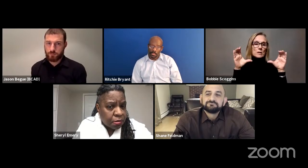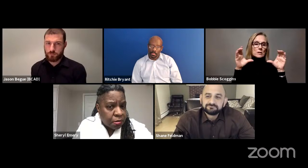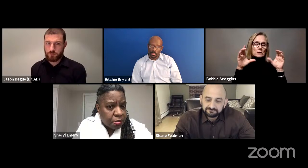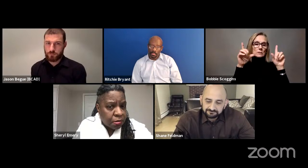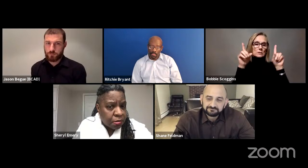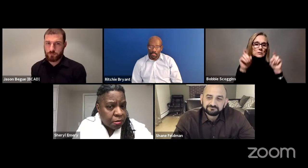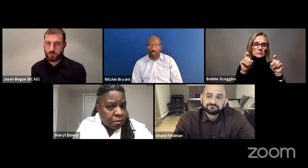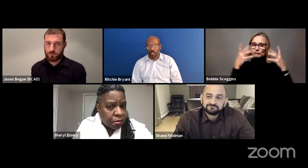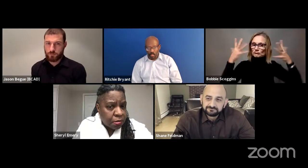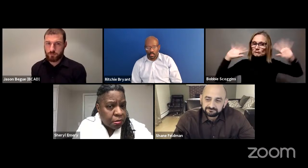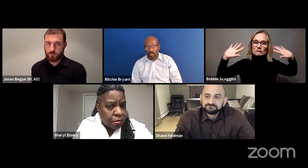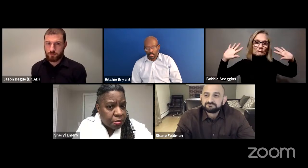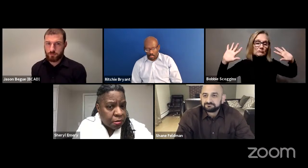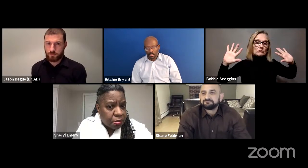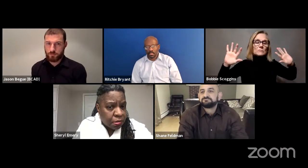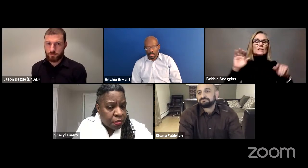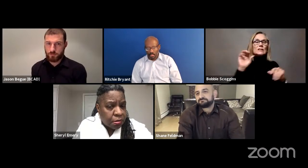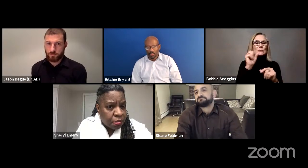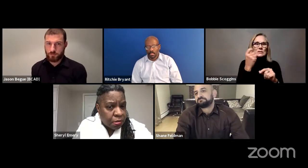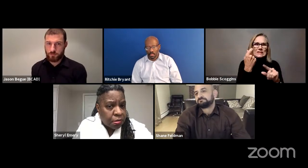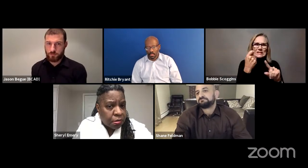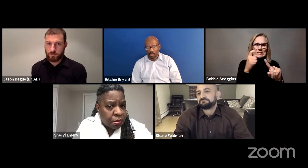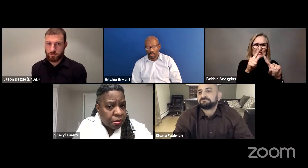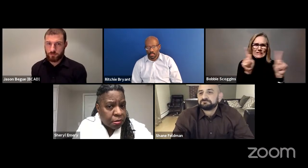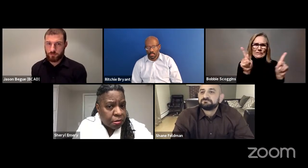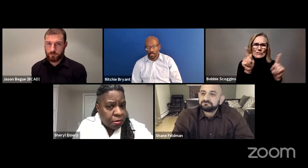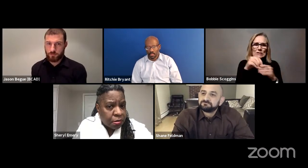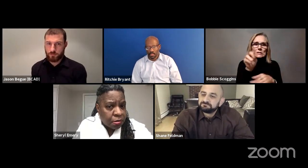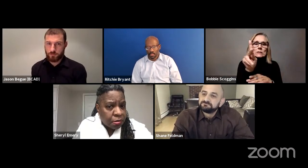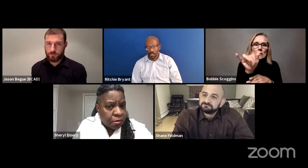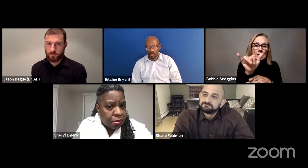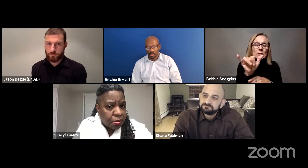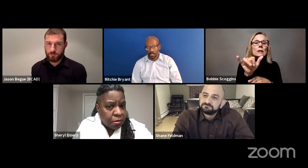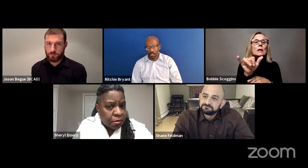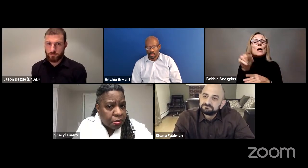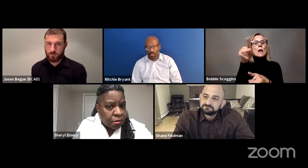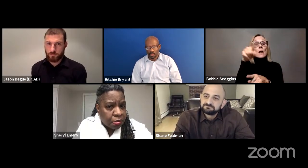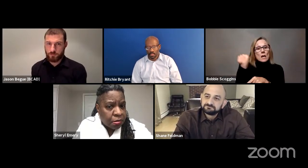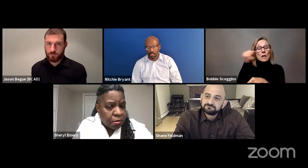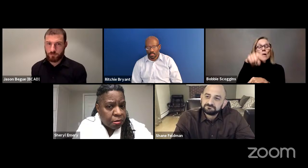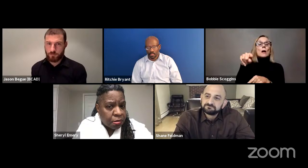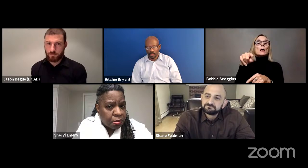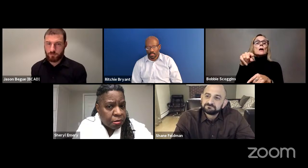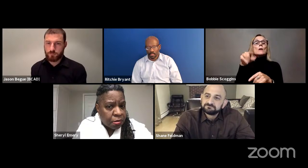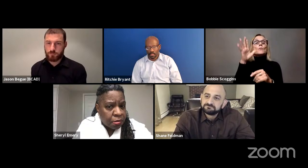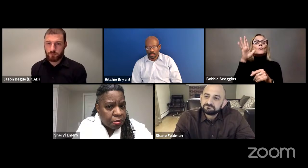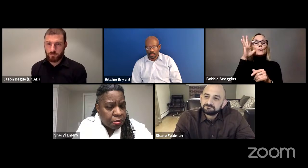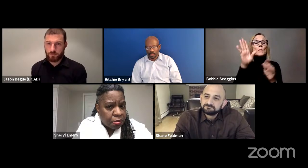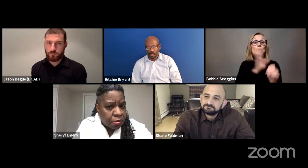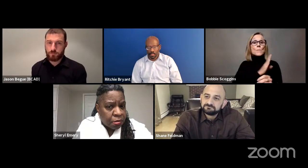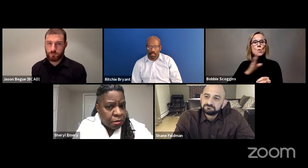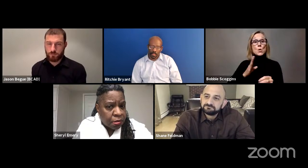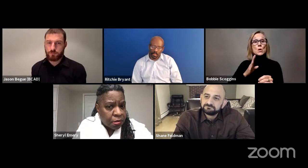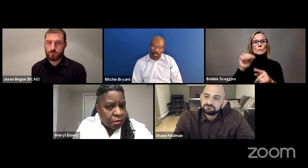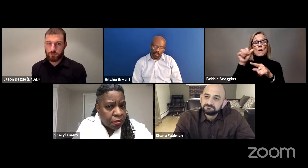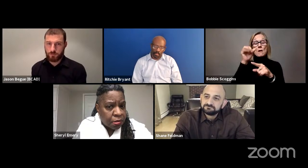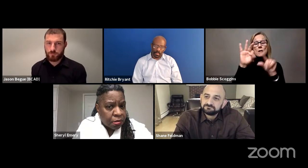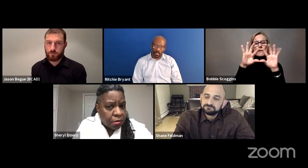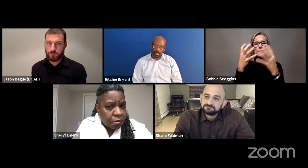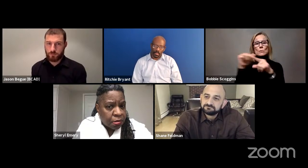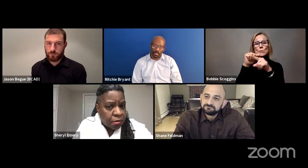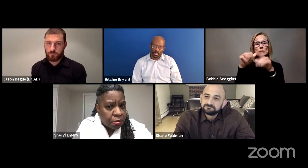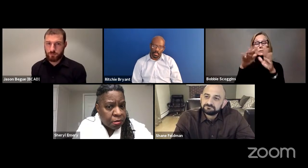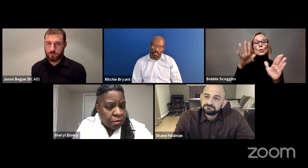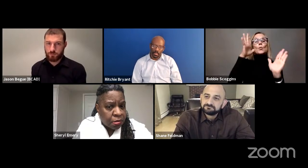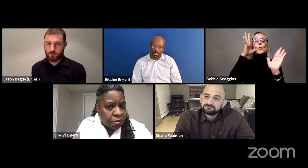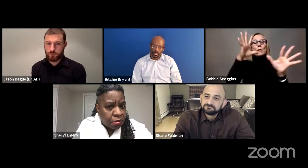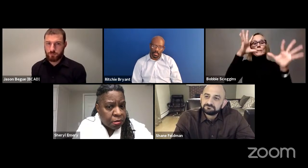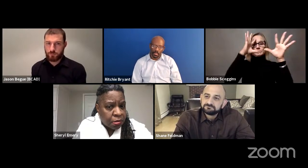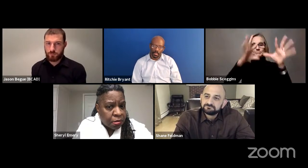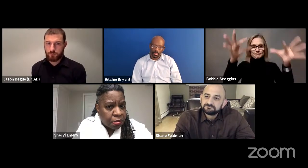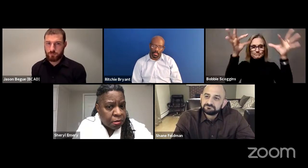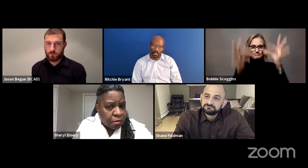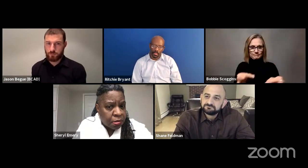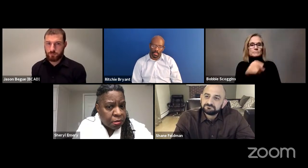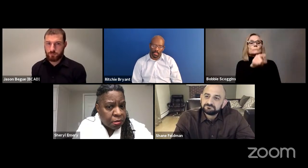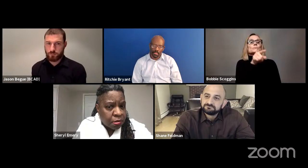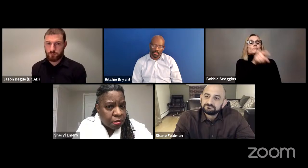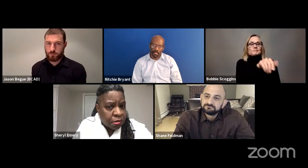national certifications. So it's a little bit different in Kentucky. Now, the Board